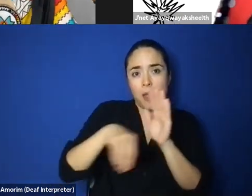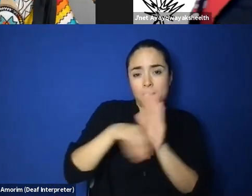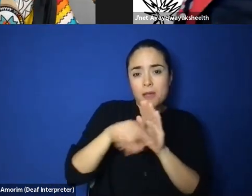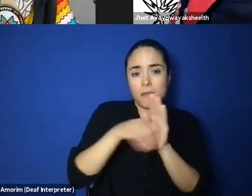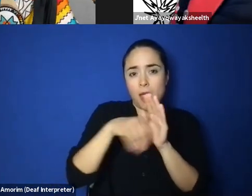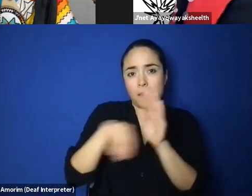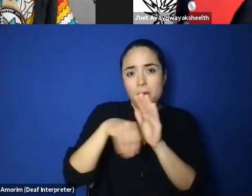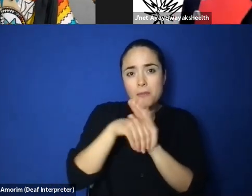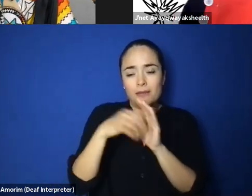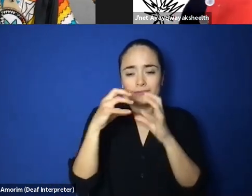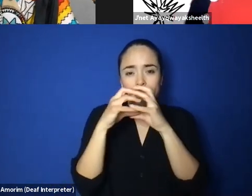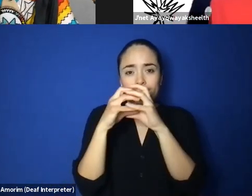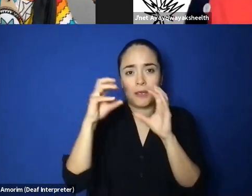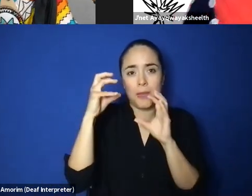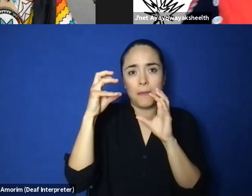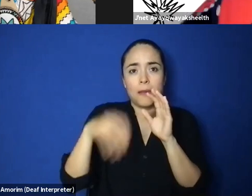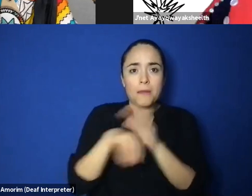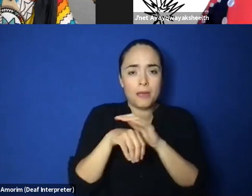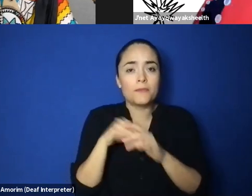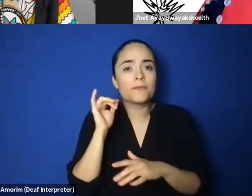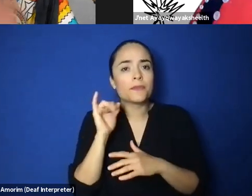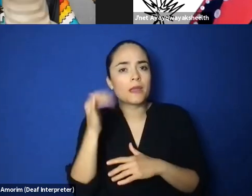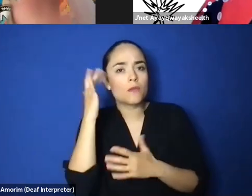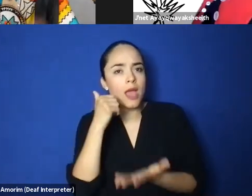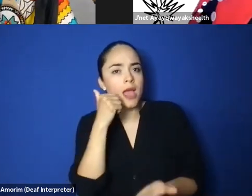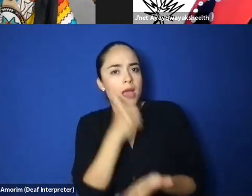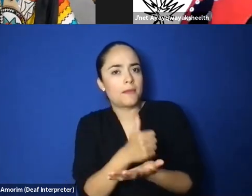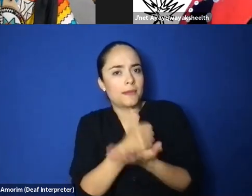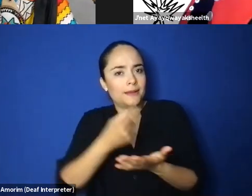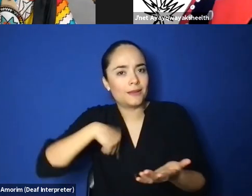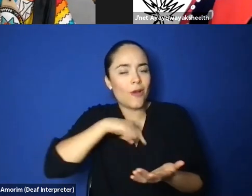people -- it's to help us know when we're on beat. Like, you'll know when you fall off beat with